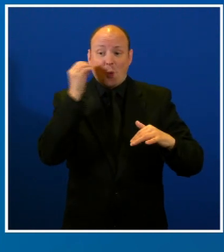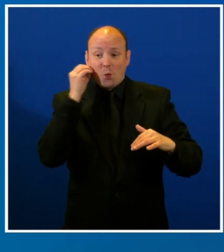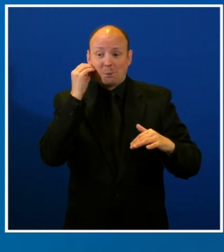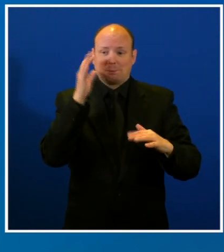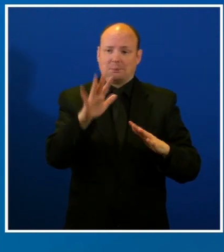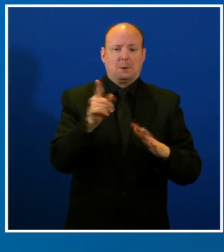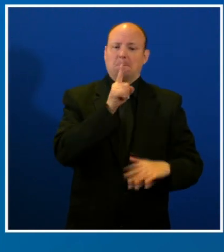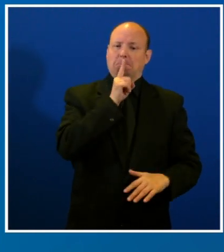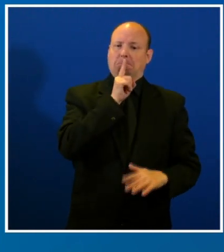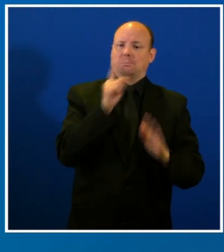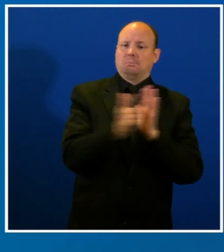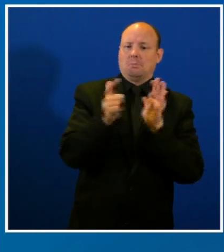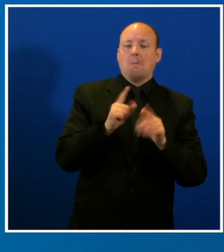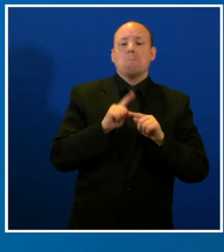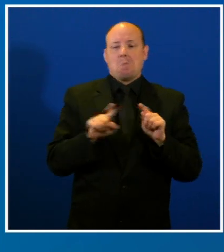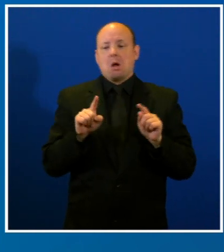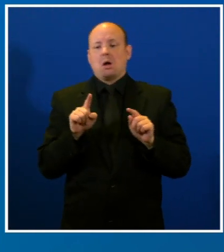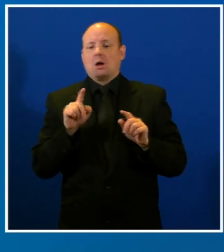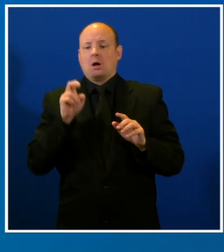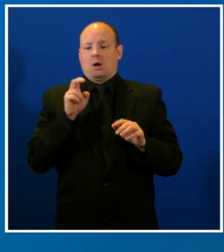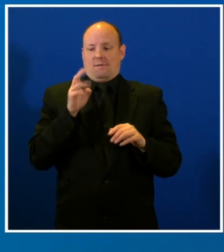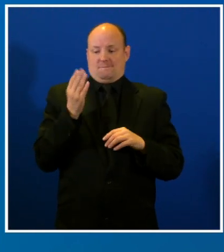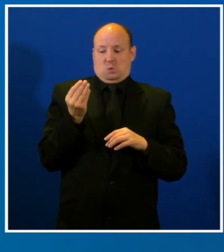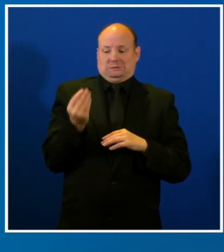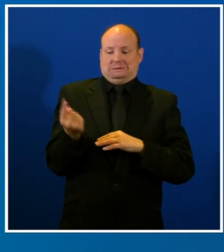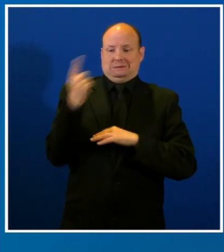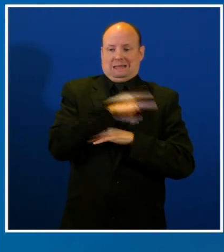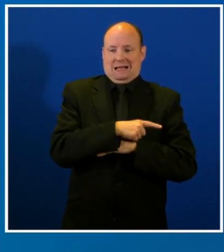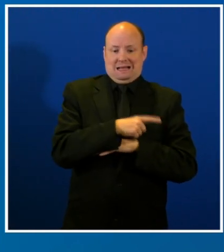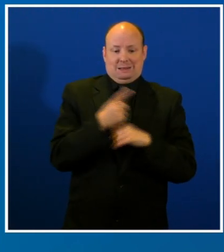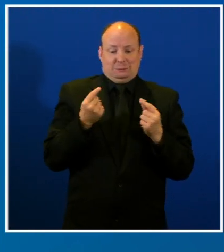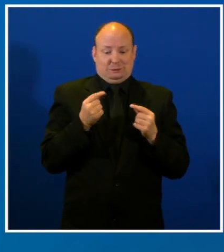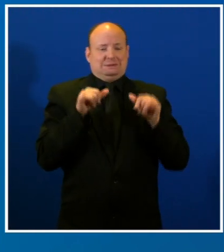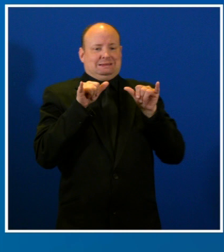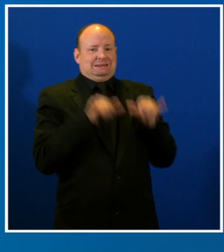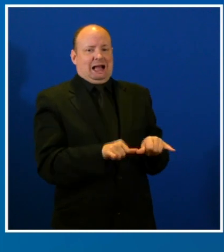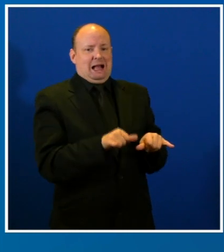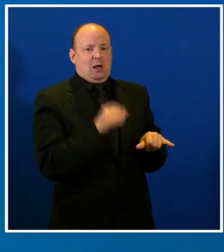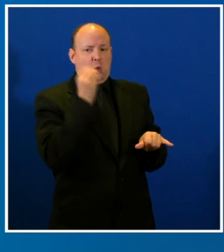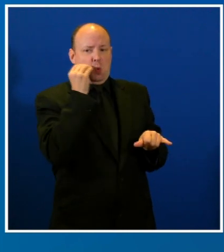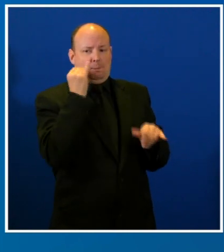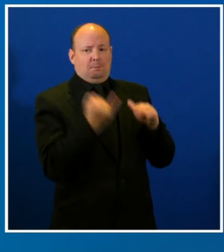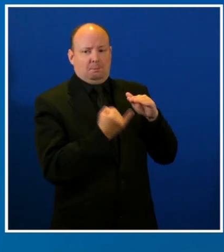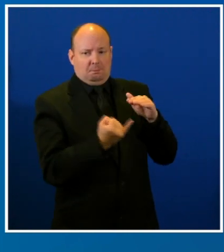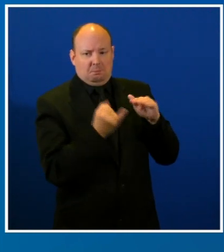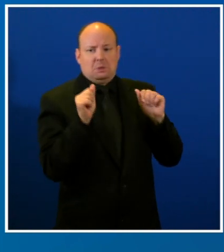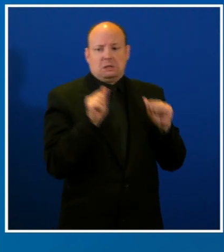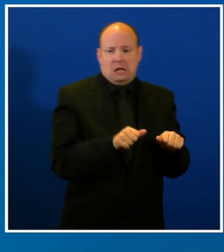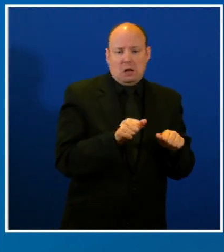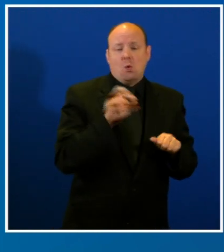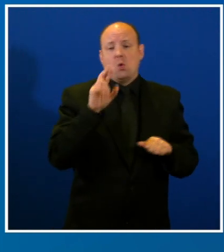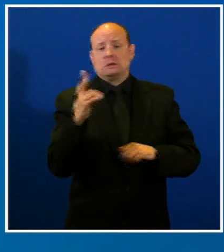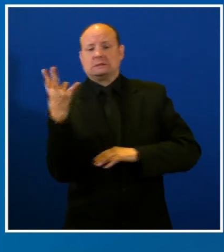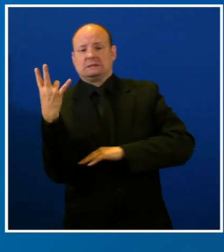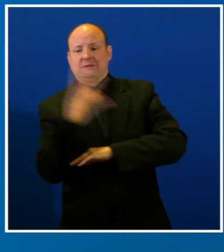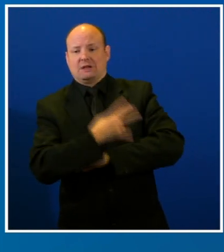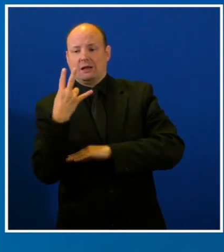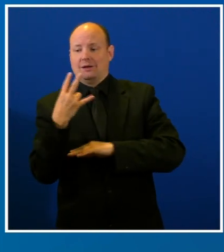you quarantine for 14 days or quarantine for seven days and have a negative COVID test result.